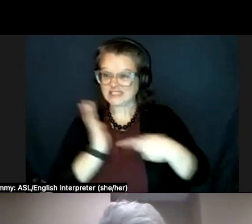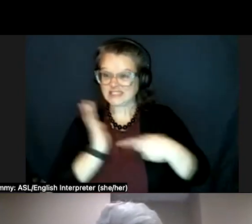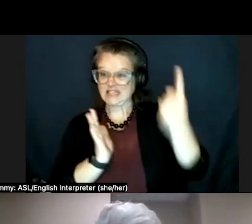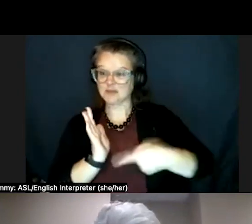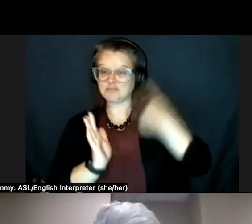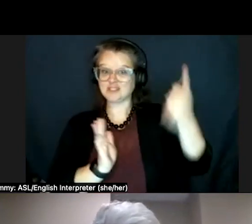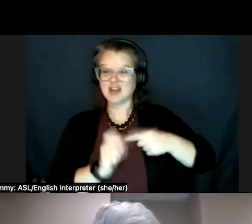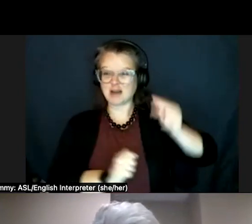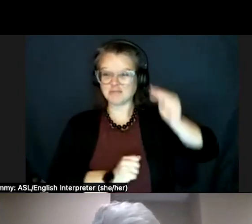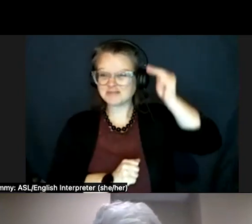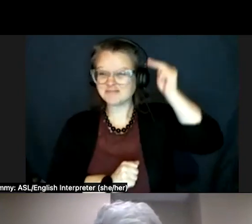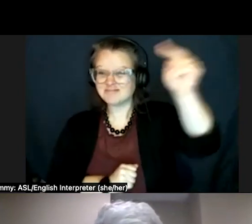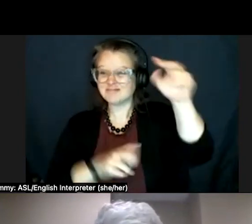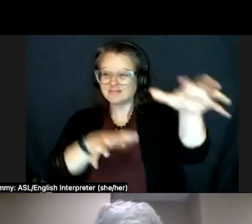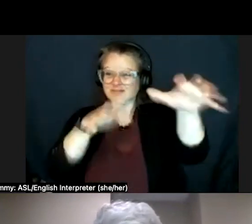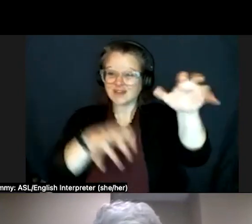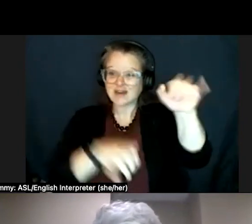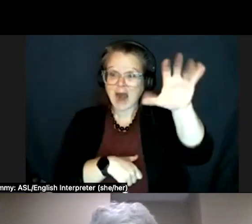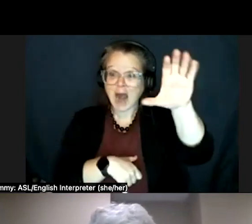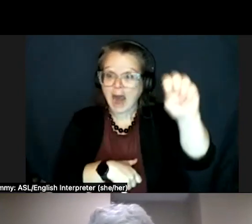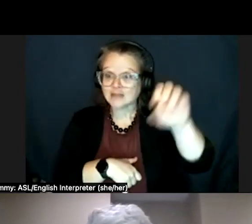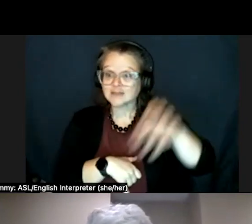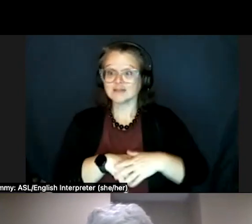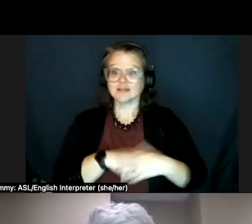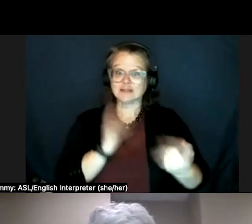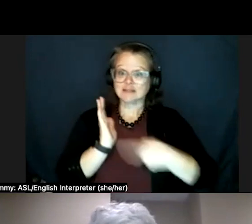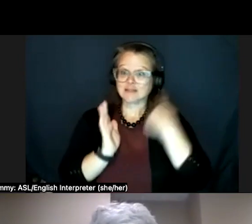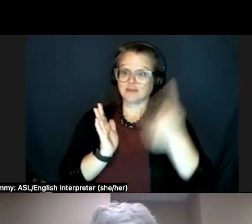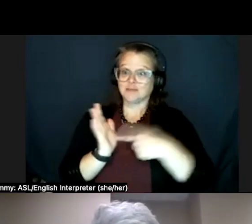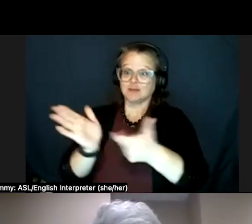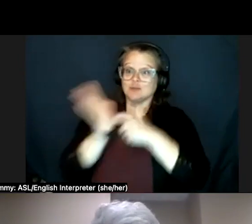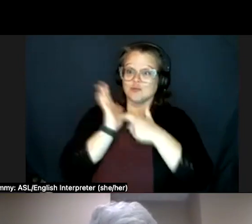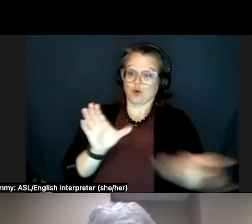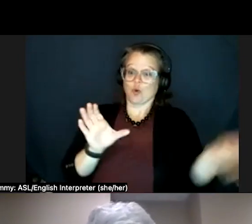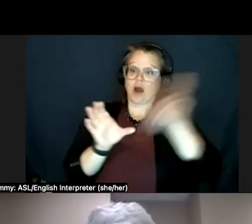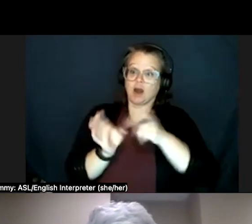case in Saskatchewan, there's a postal code, if you use postal codes, that if it was a nation,